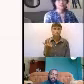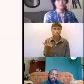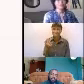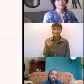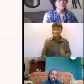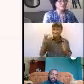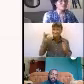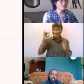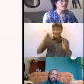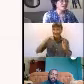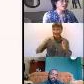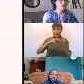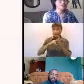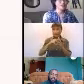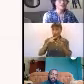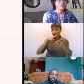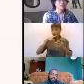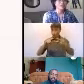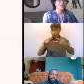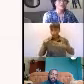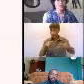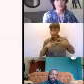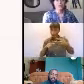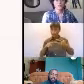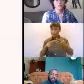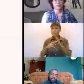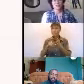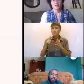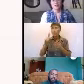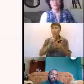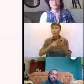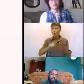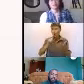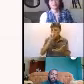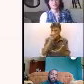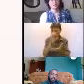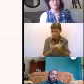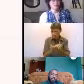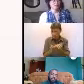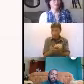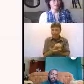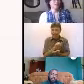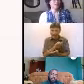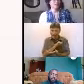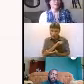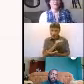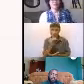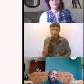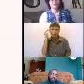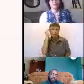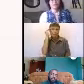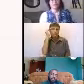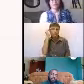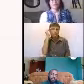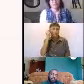of beliefs, attitudes, skills and knowledge, moving away from the idea again that you can